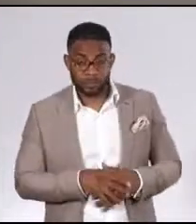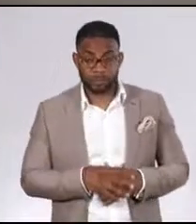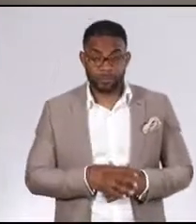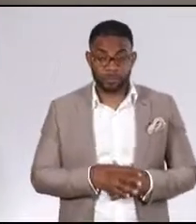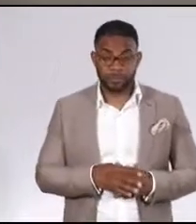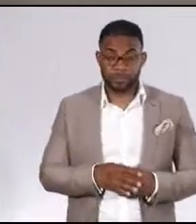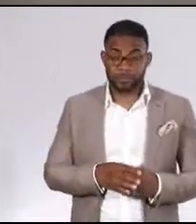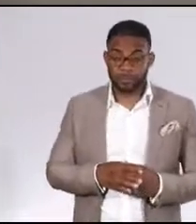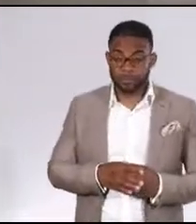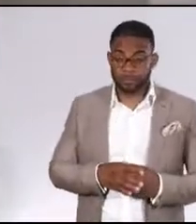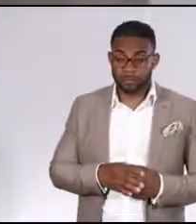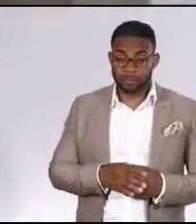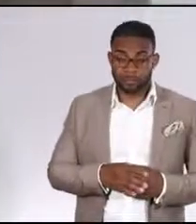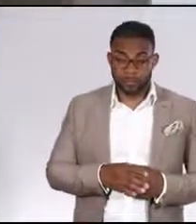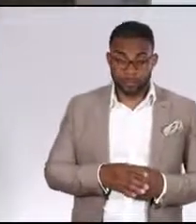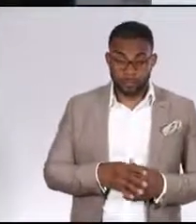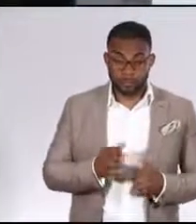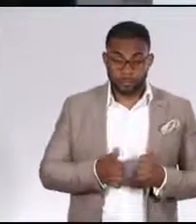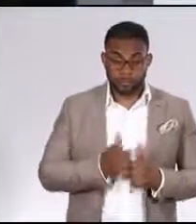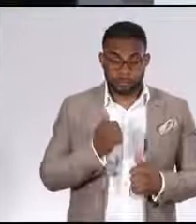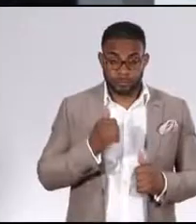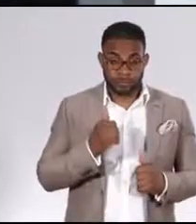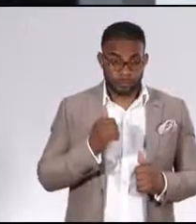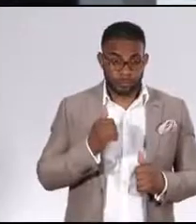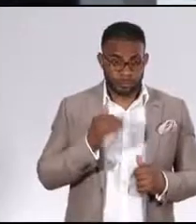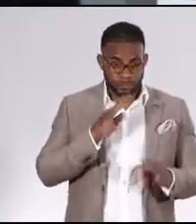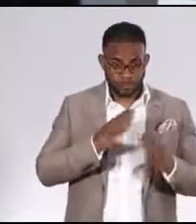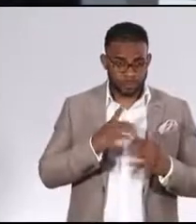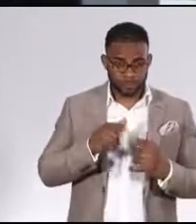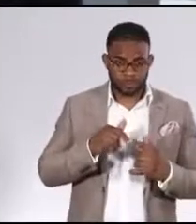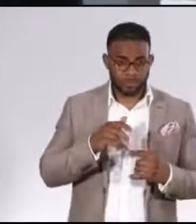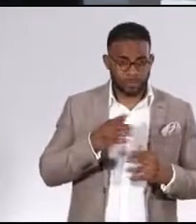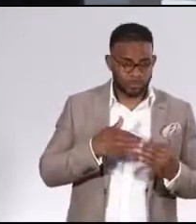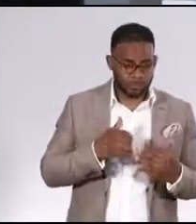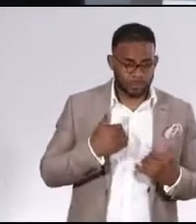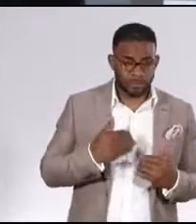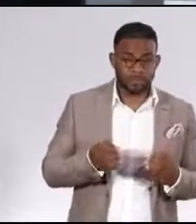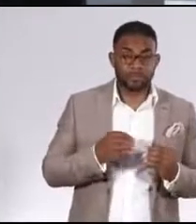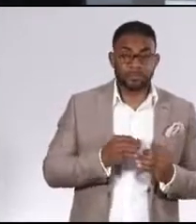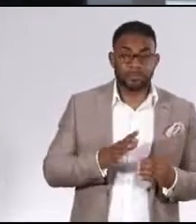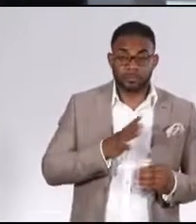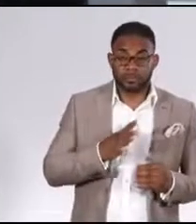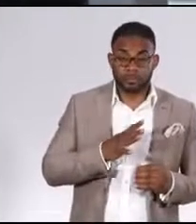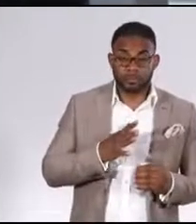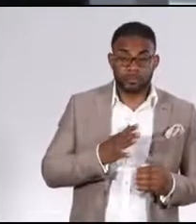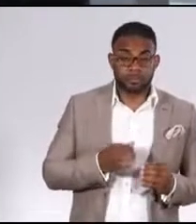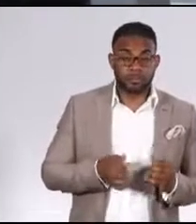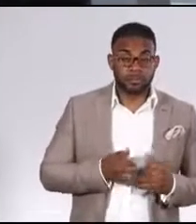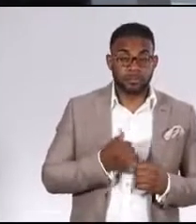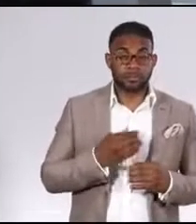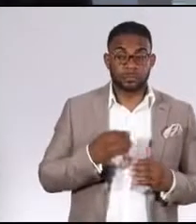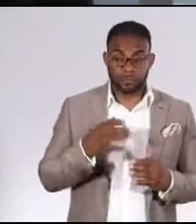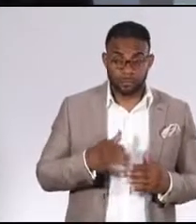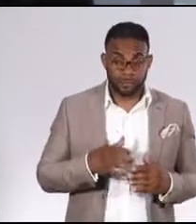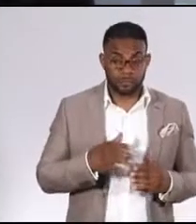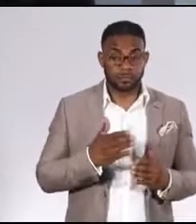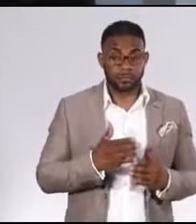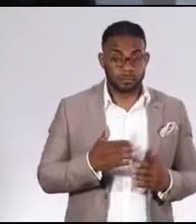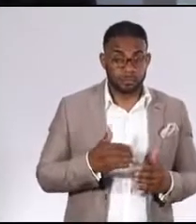The most frustrating thing about my hearing losses that despite having the most sophisticated and most expensive devices, I still can hear.